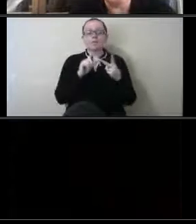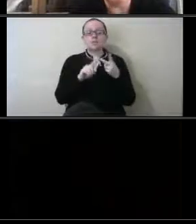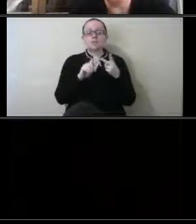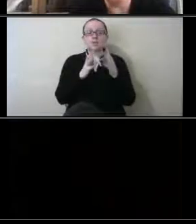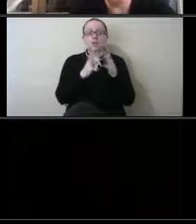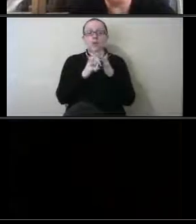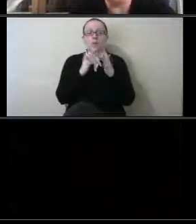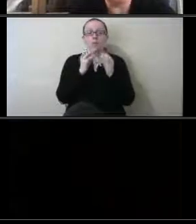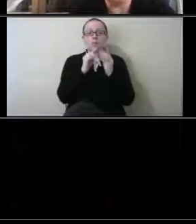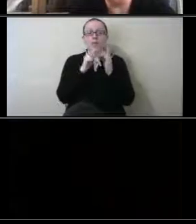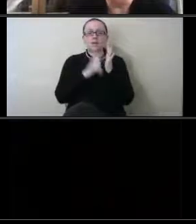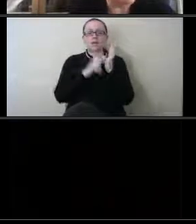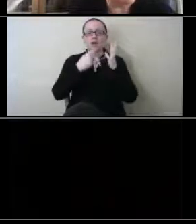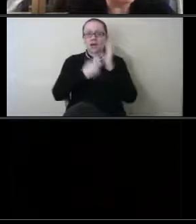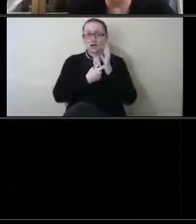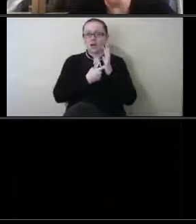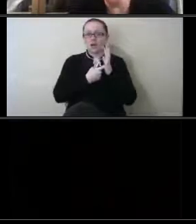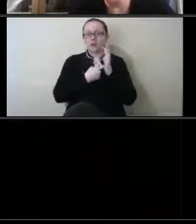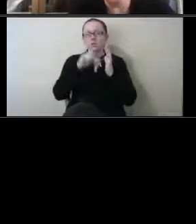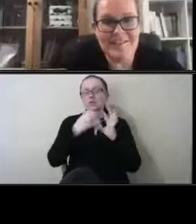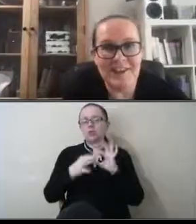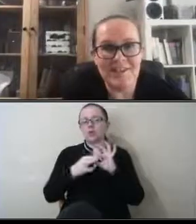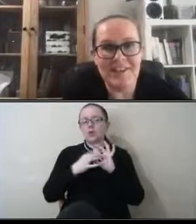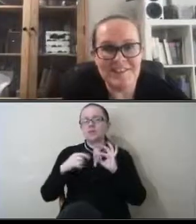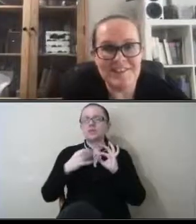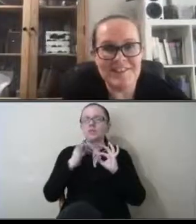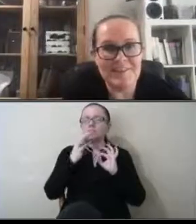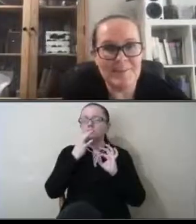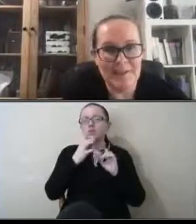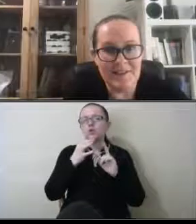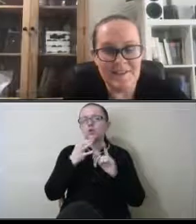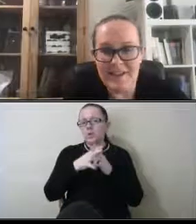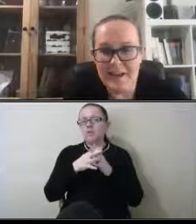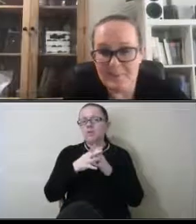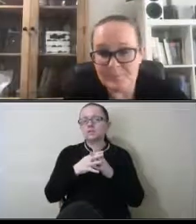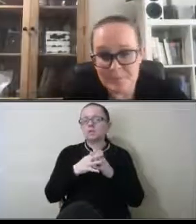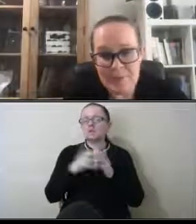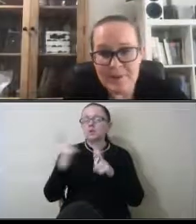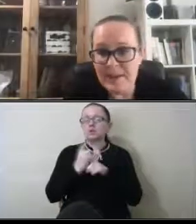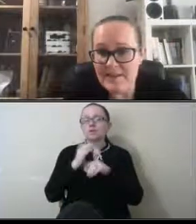in a couple of weeks time to sort of hear from the intern side of things his experience um but that's